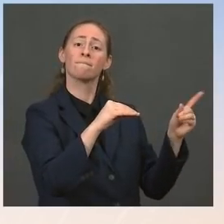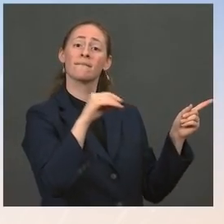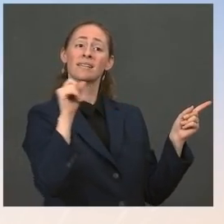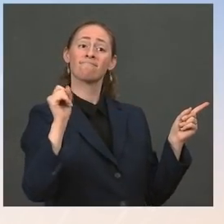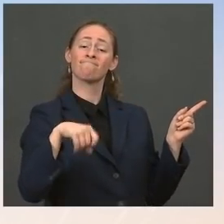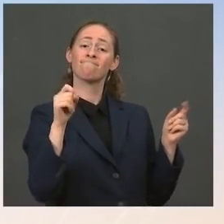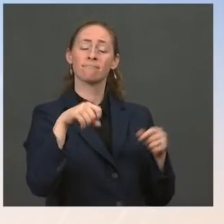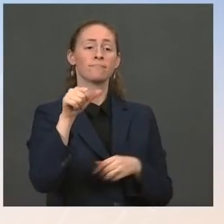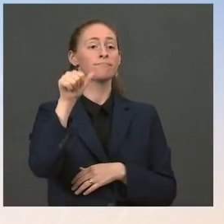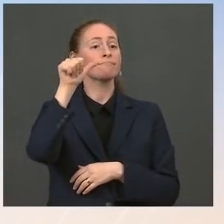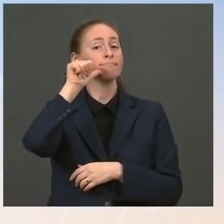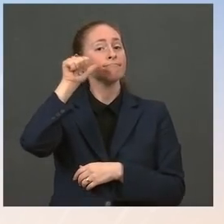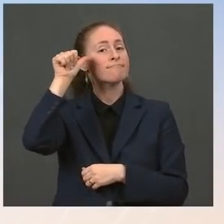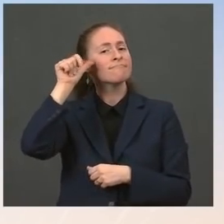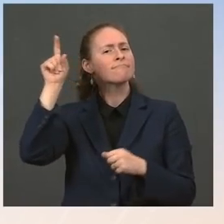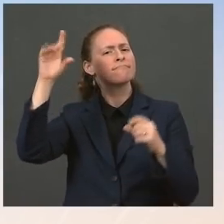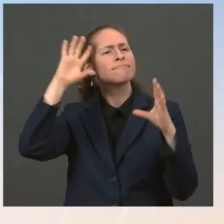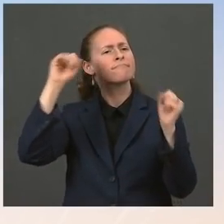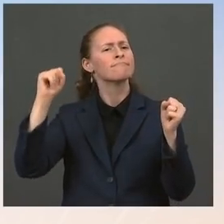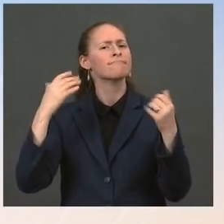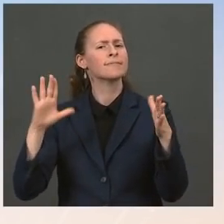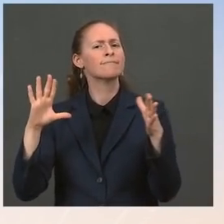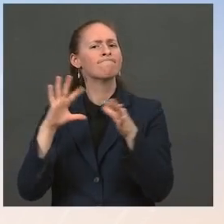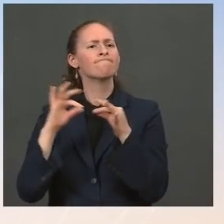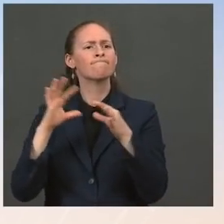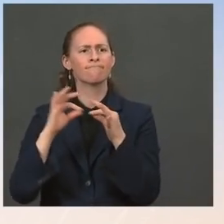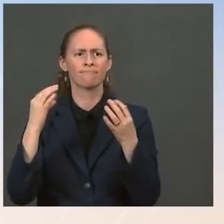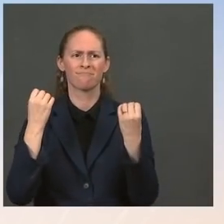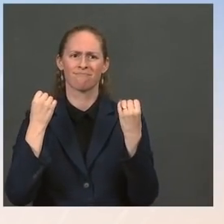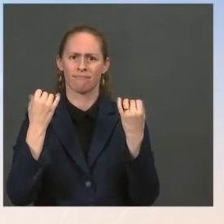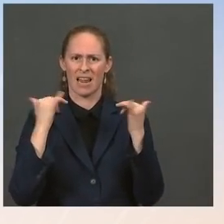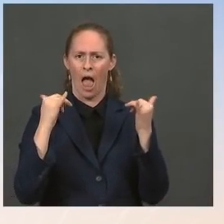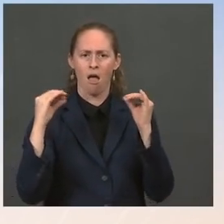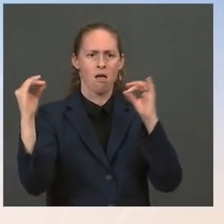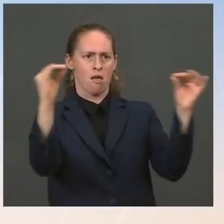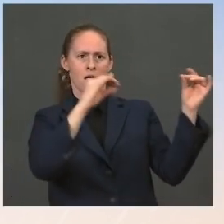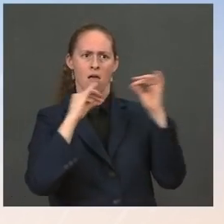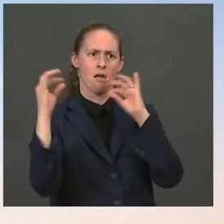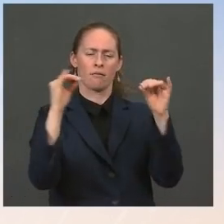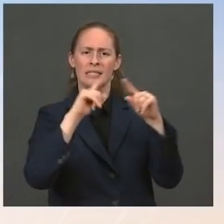was the fact that there is live conversations right now about a range of options on the debt limit.